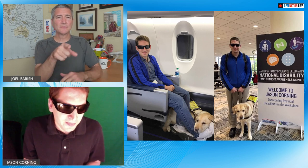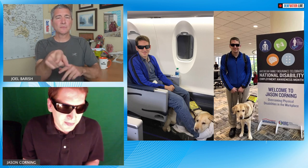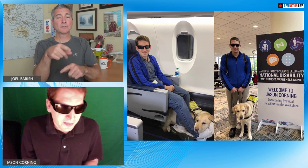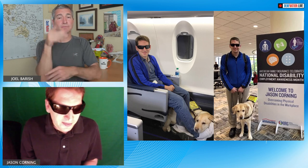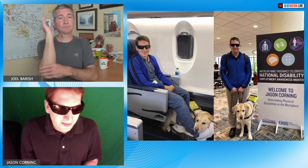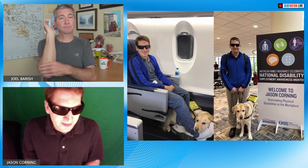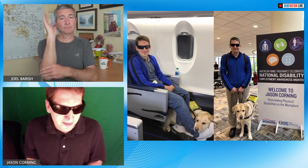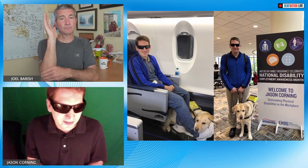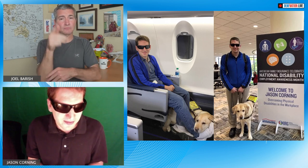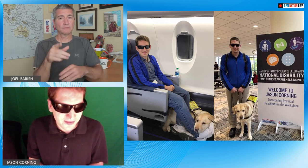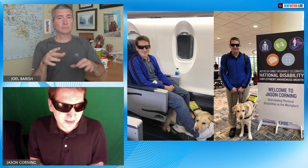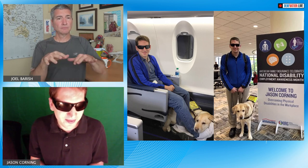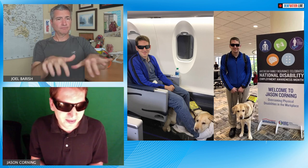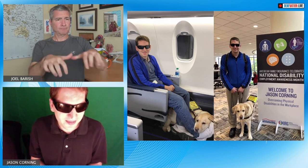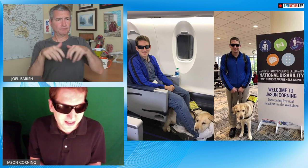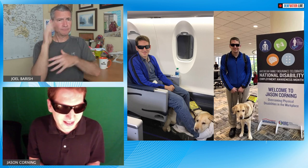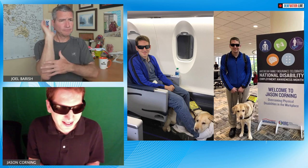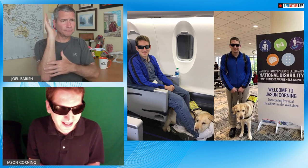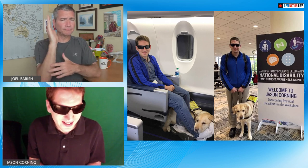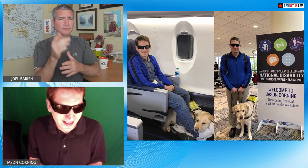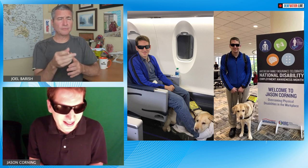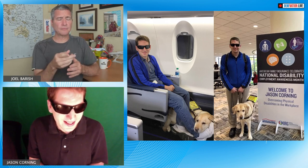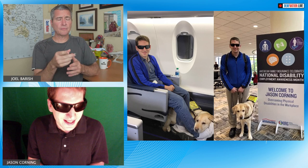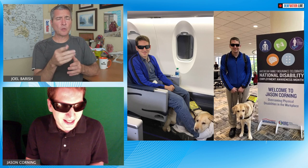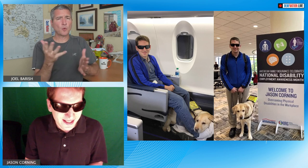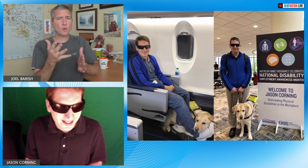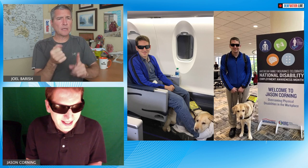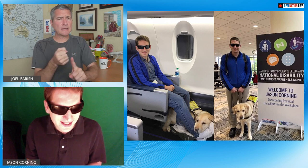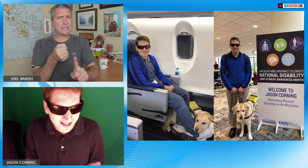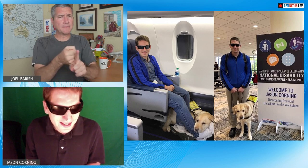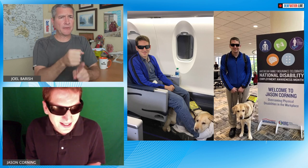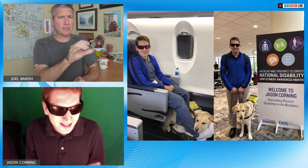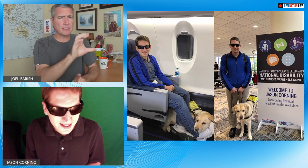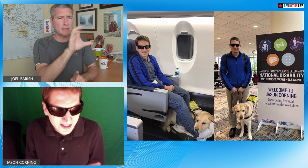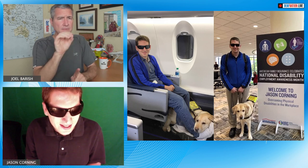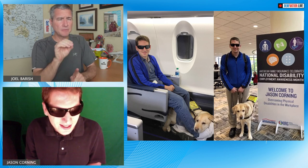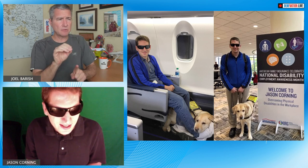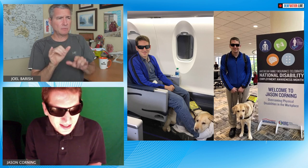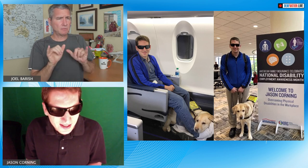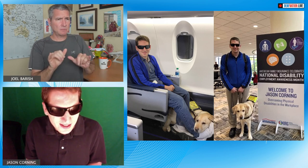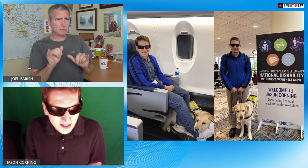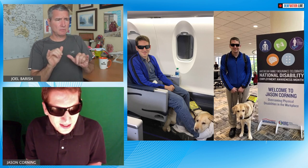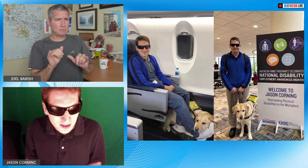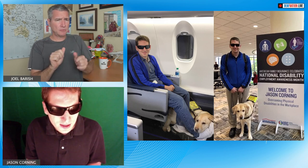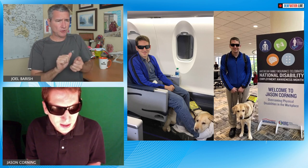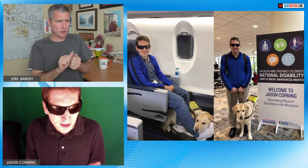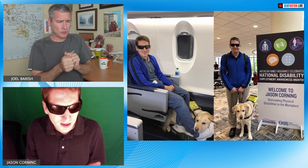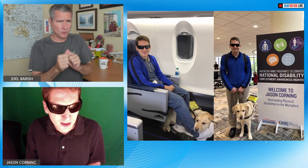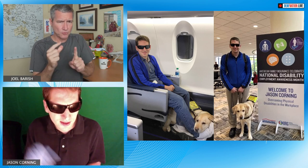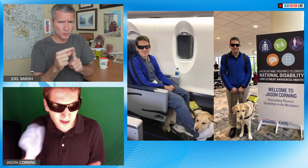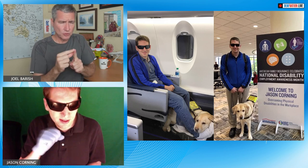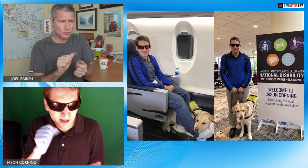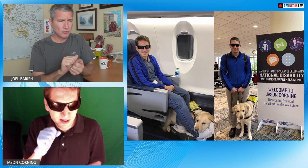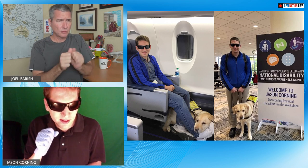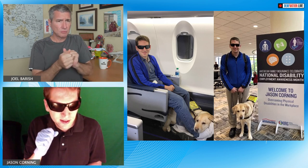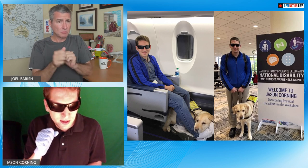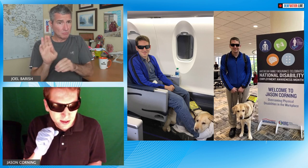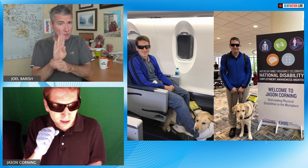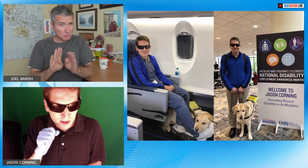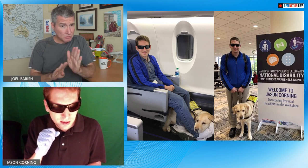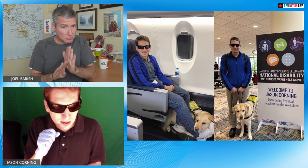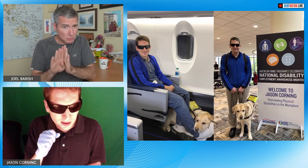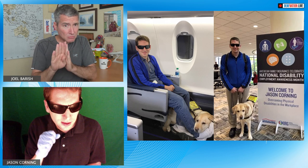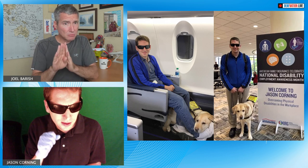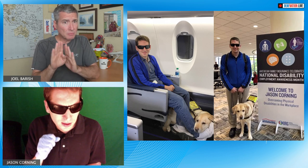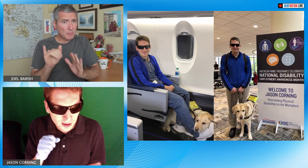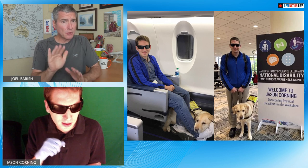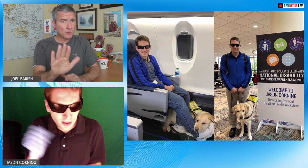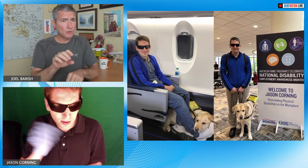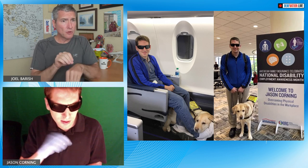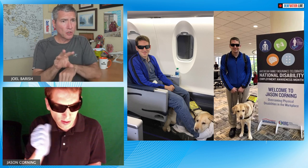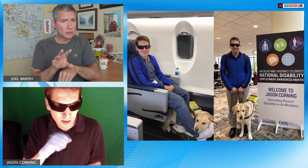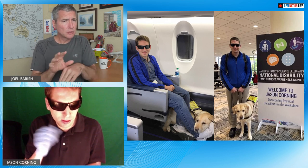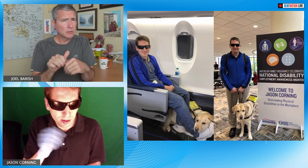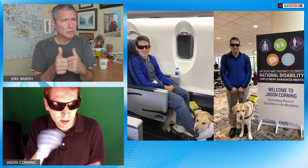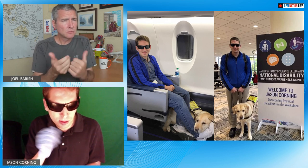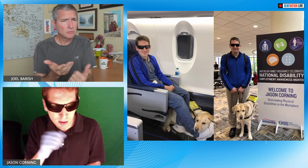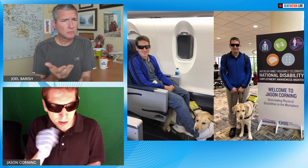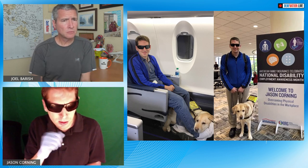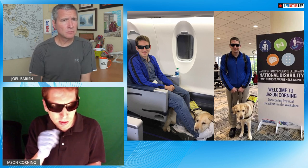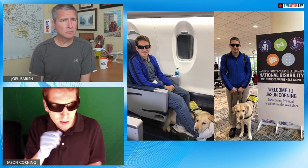Before COVID happened how was business and how impact now? How to change words?